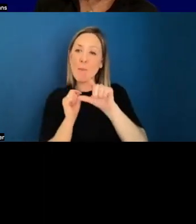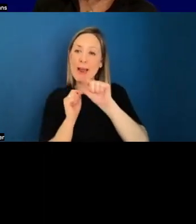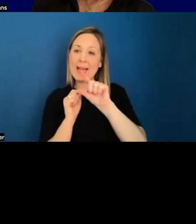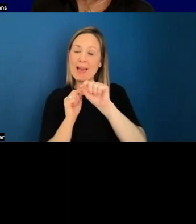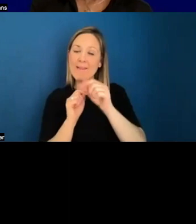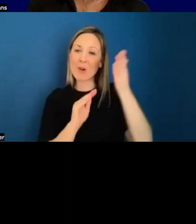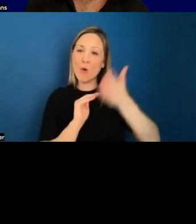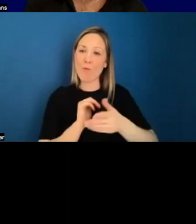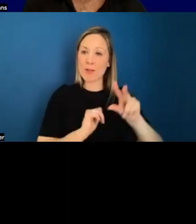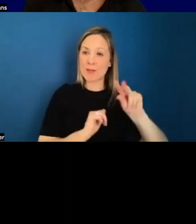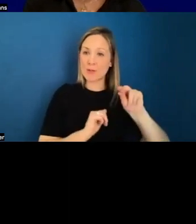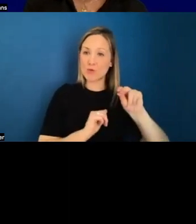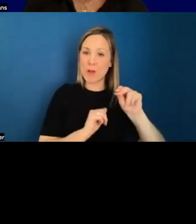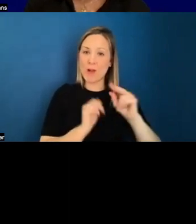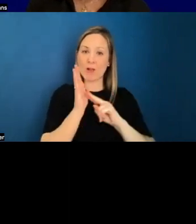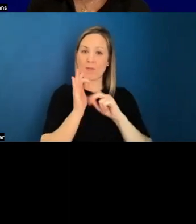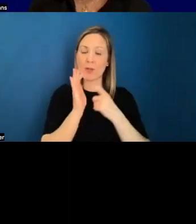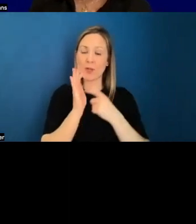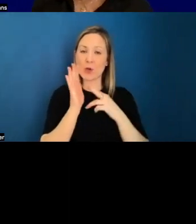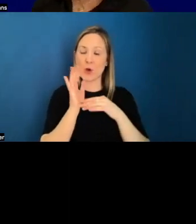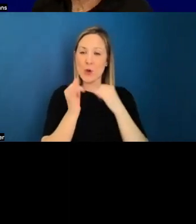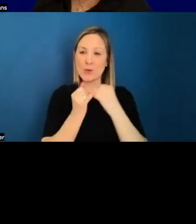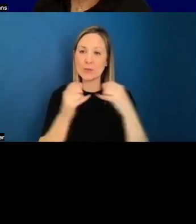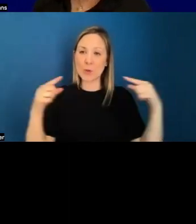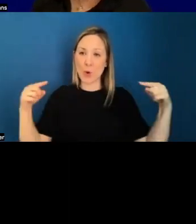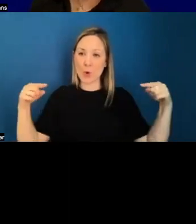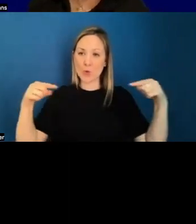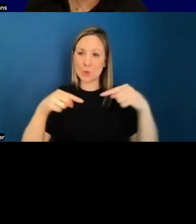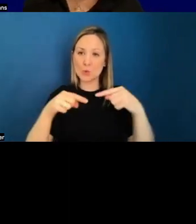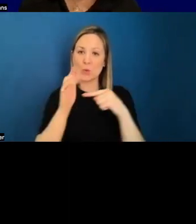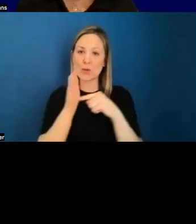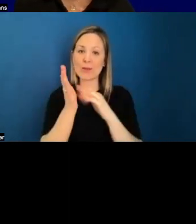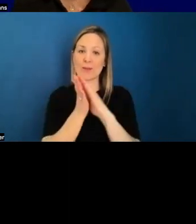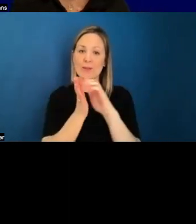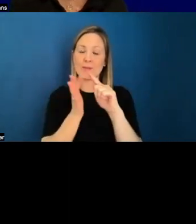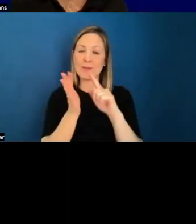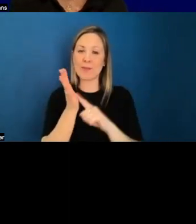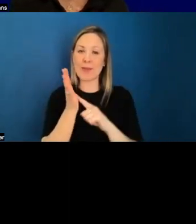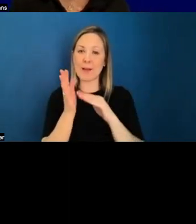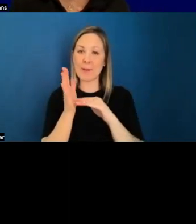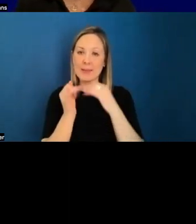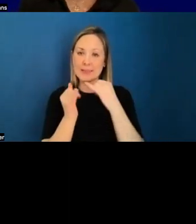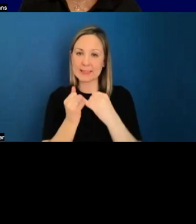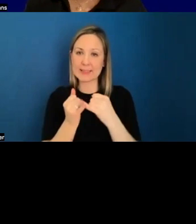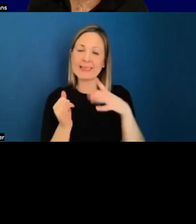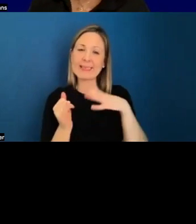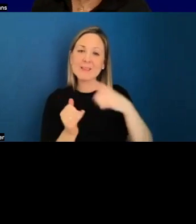comes into the thalamus. The thalamus needs to look at that information. Is it familiar,